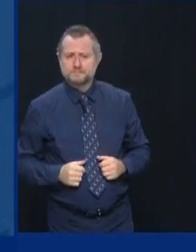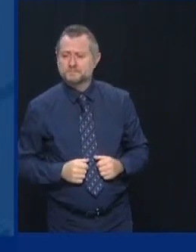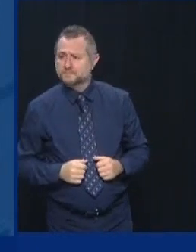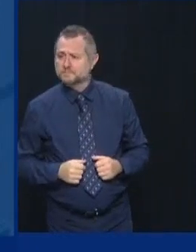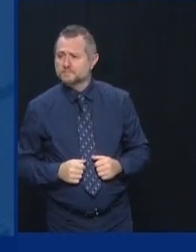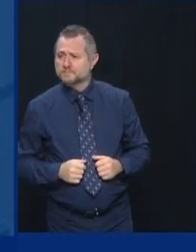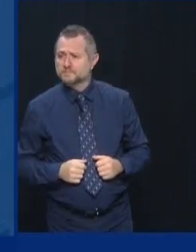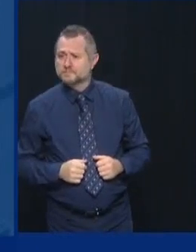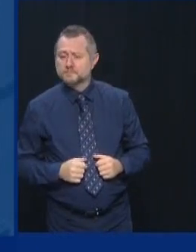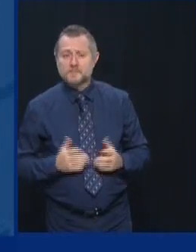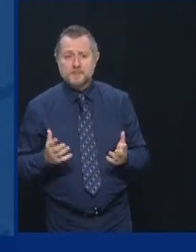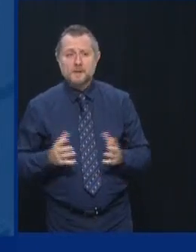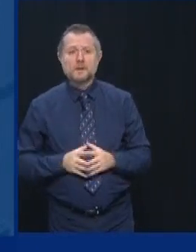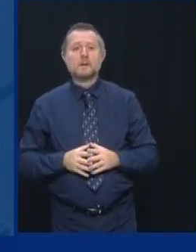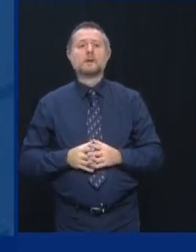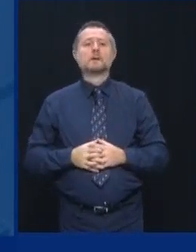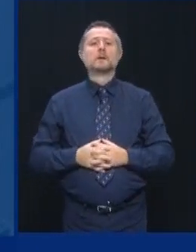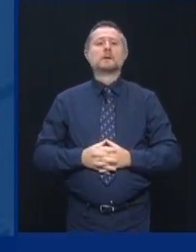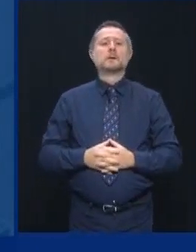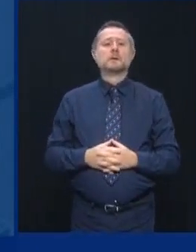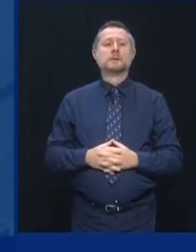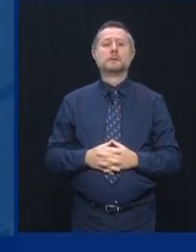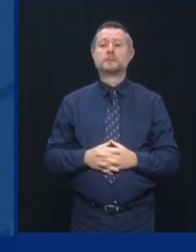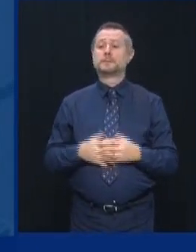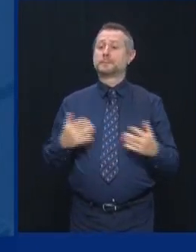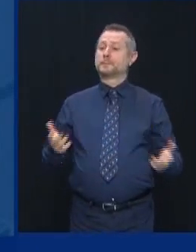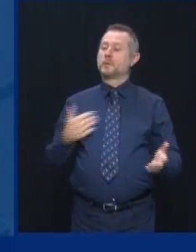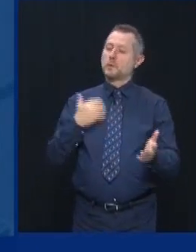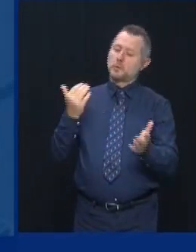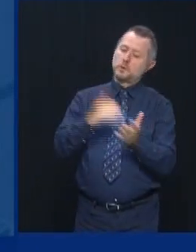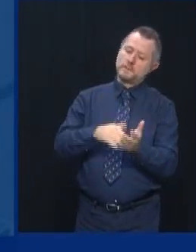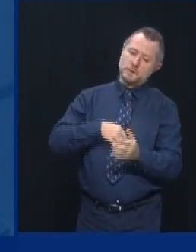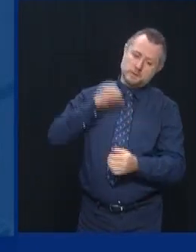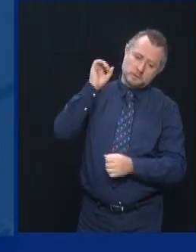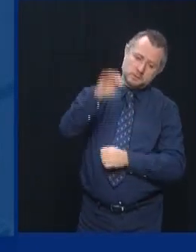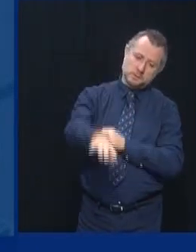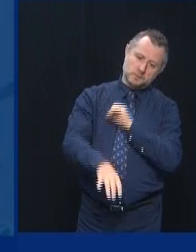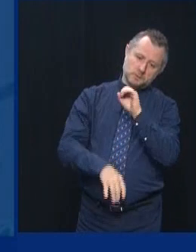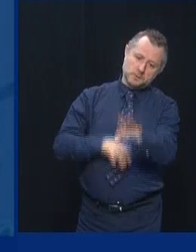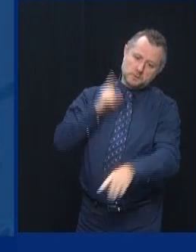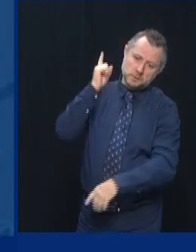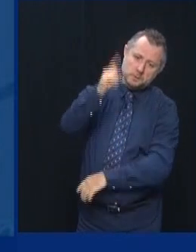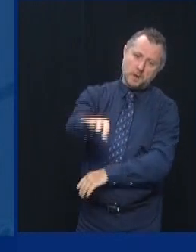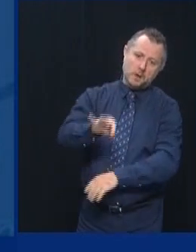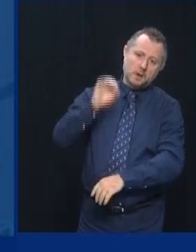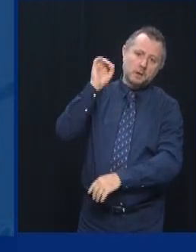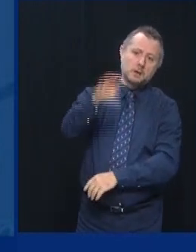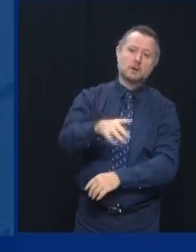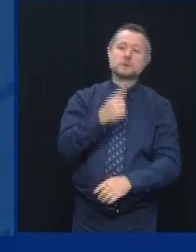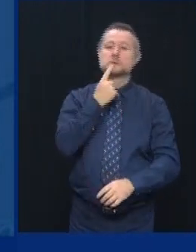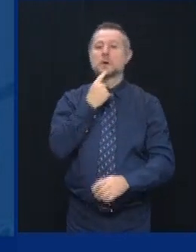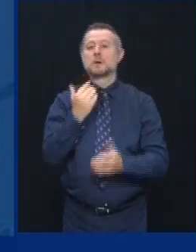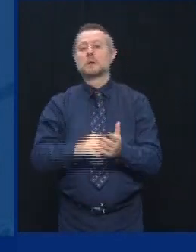DISCIPLINE. DO THE ENFORCEMENT. STICK TO THE RULES.